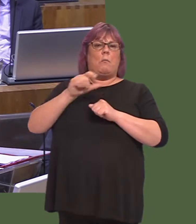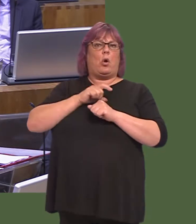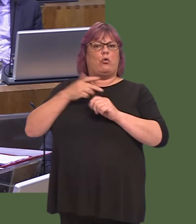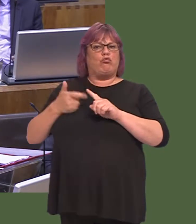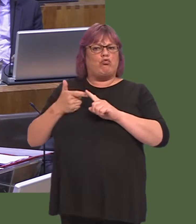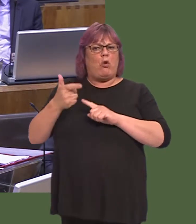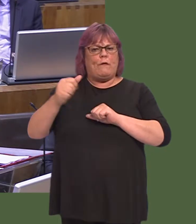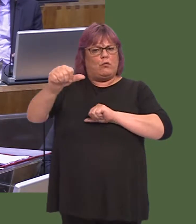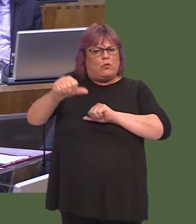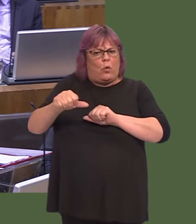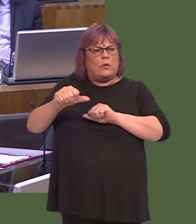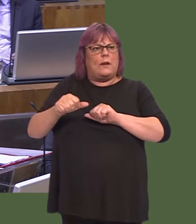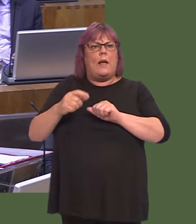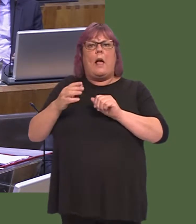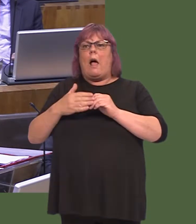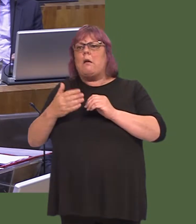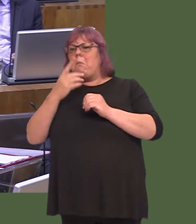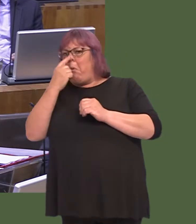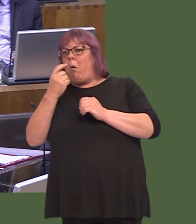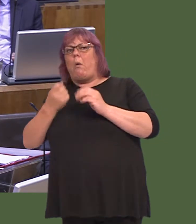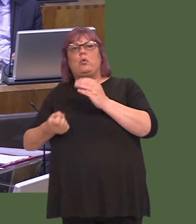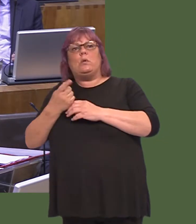encourage and the infrastructure is beingó[Interruption.]